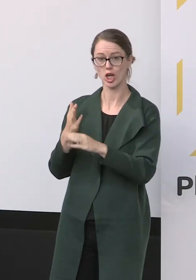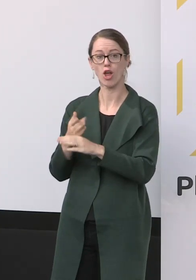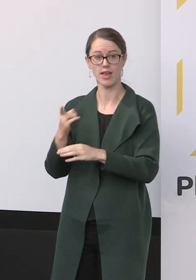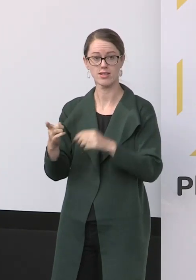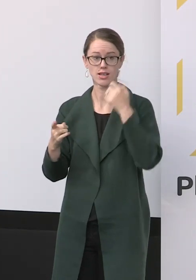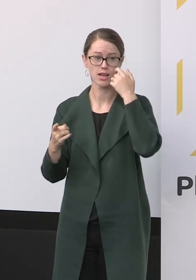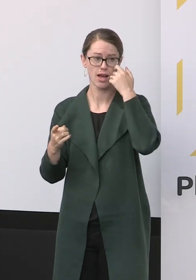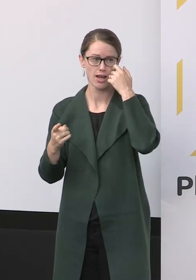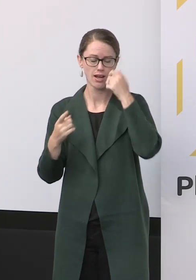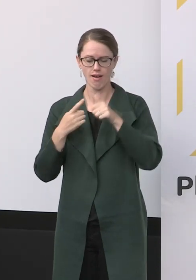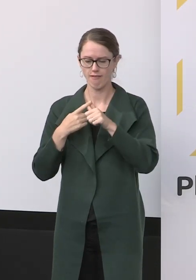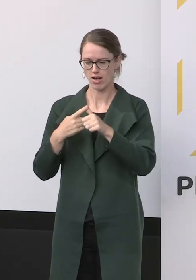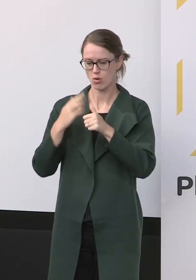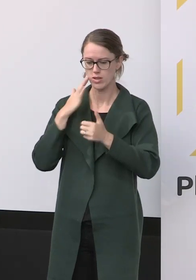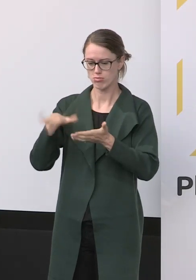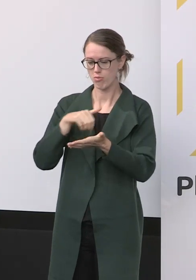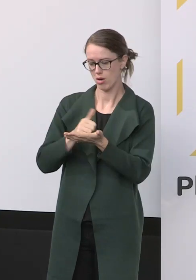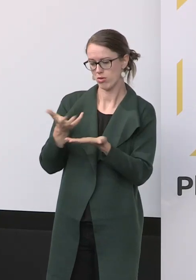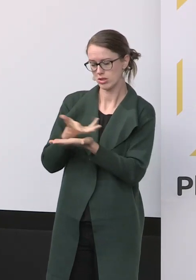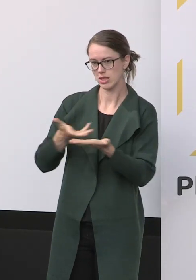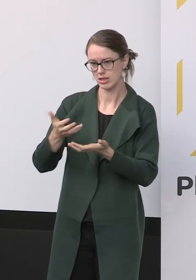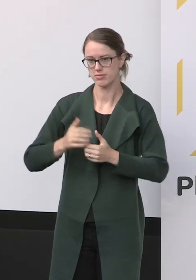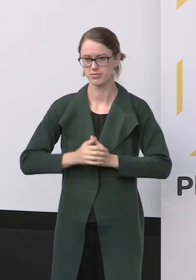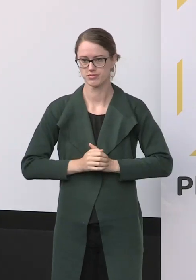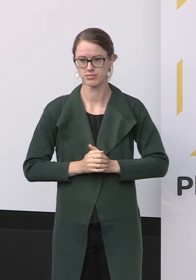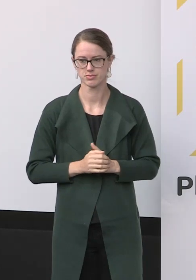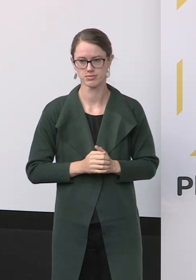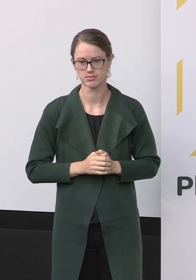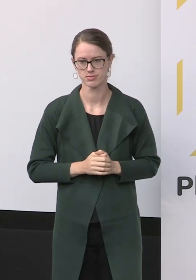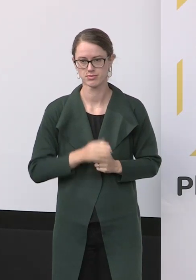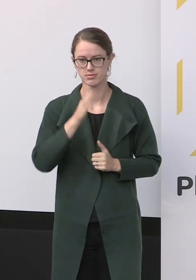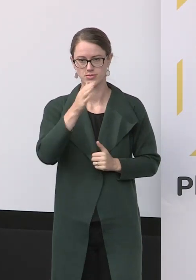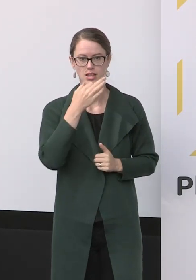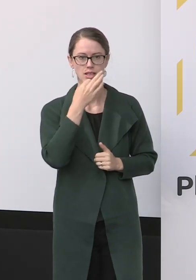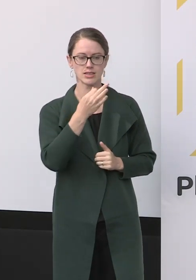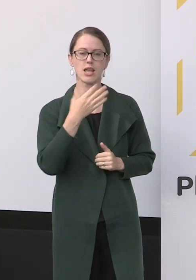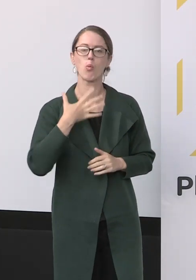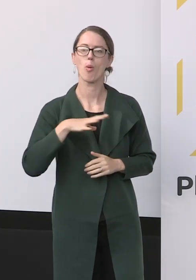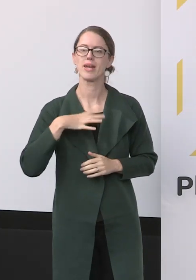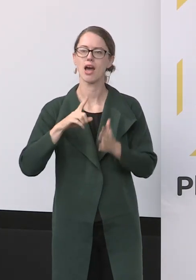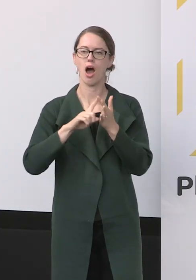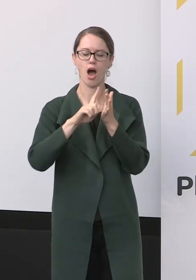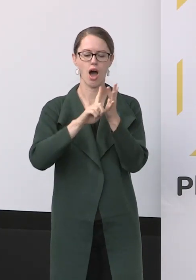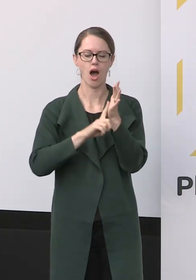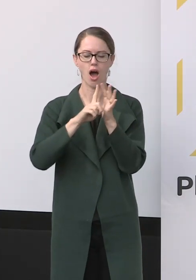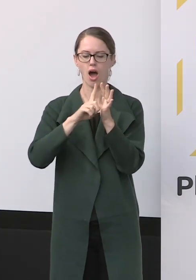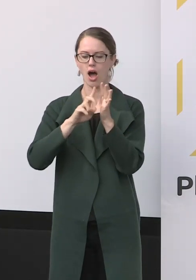continuing at pace on what Alert Level 1 might look like, and also our advice around